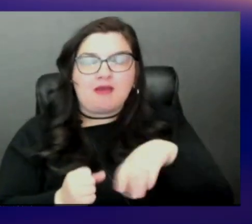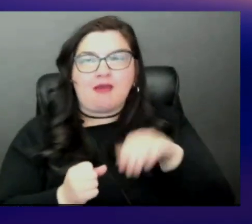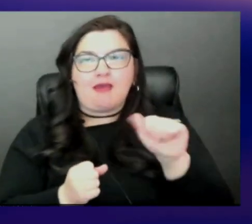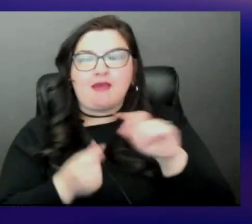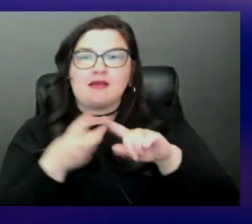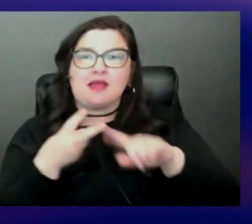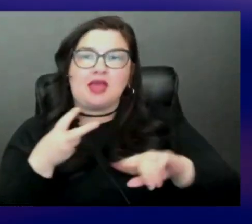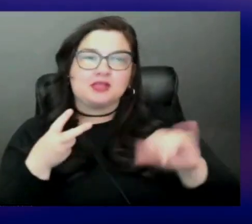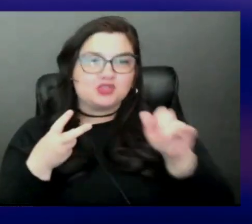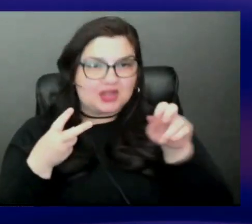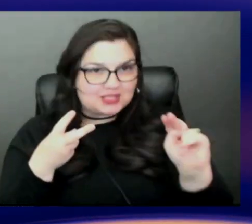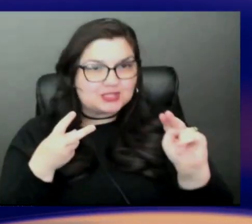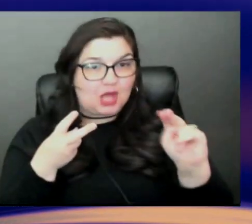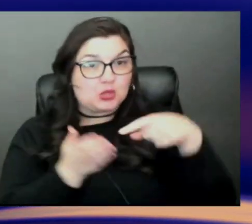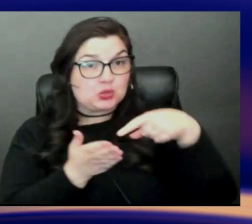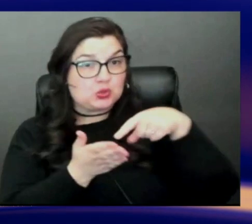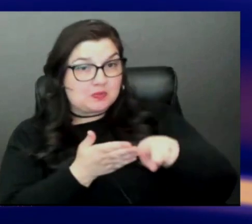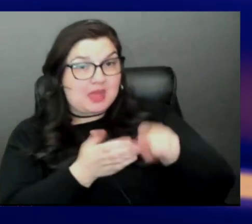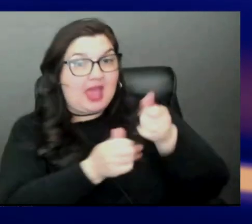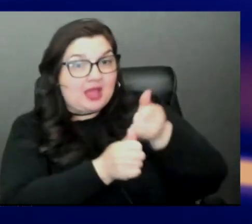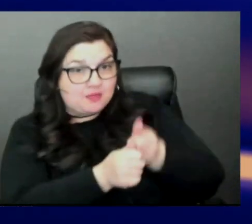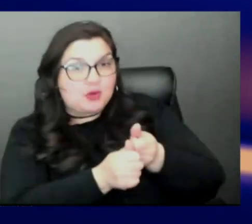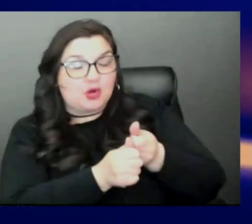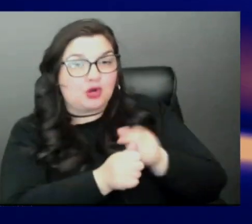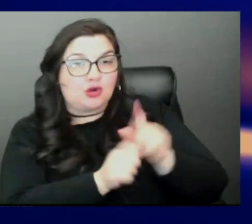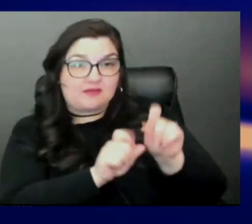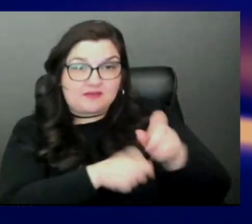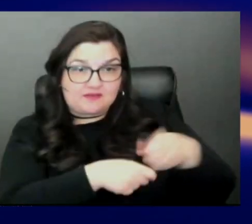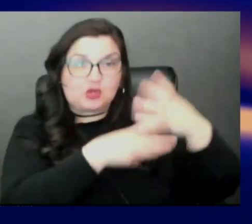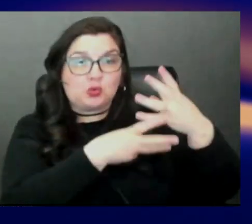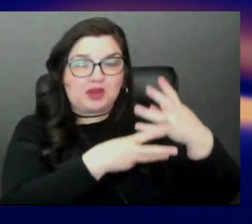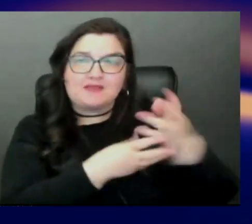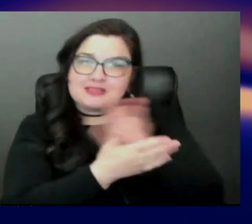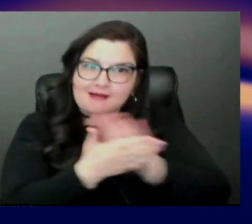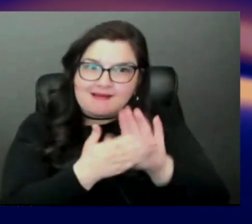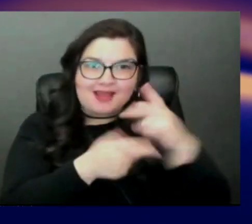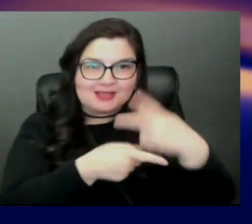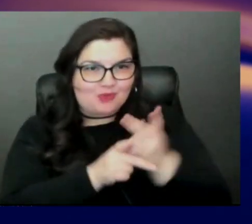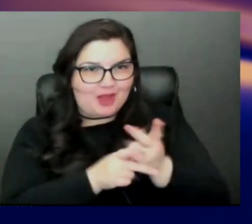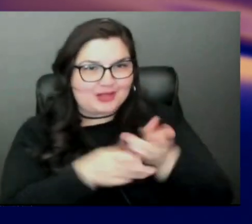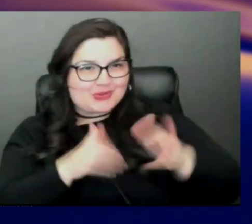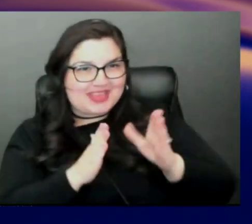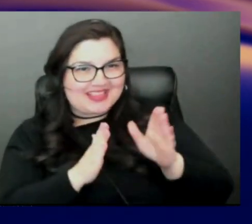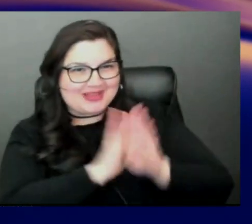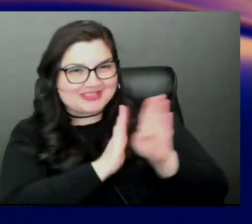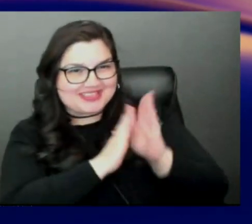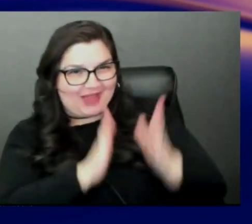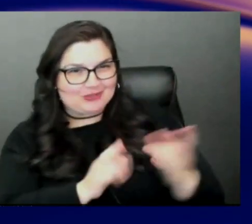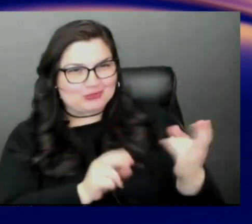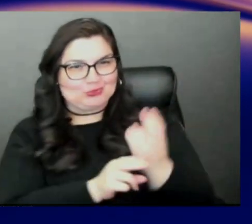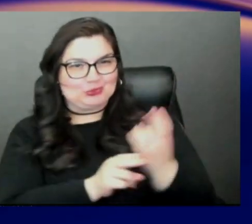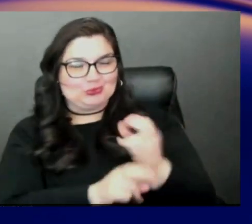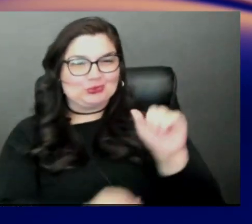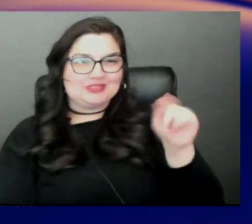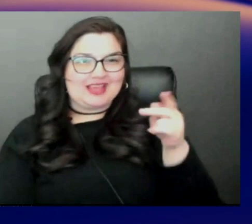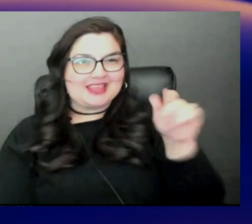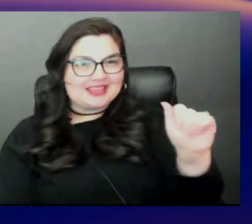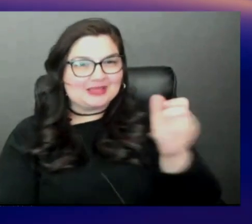So it's a really nice serverless product that allows developers like yourself to leverage Athena to get insights from the data that you have